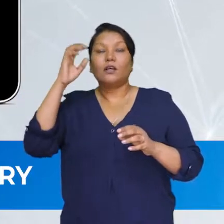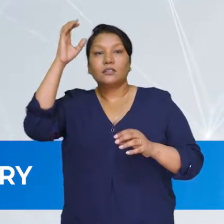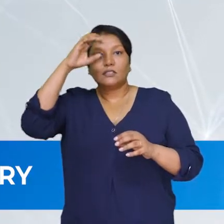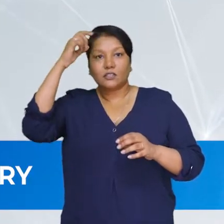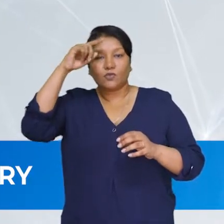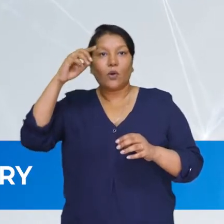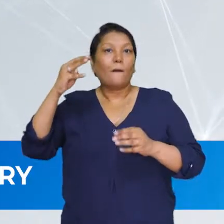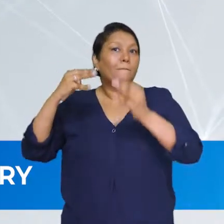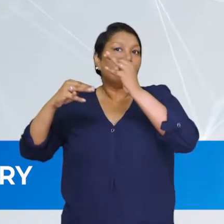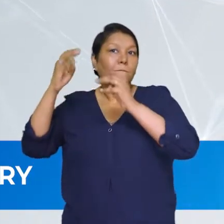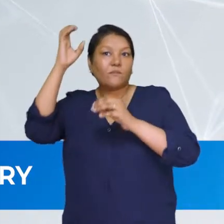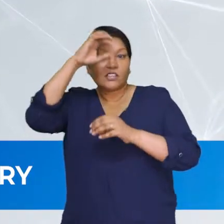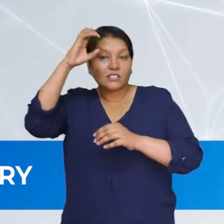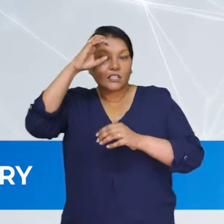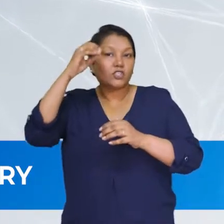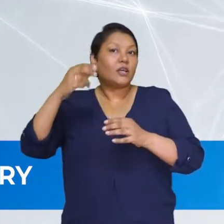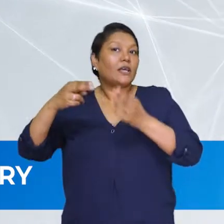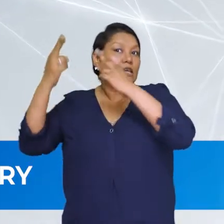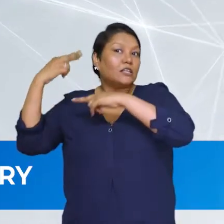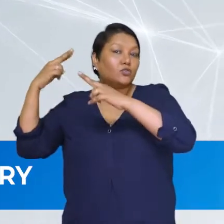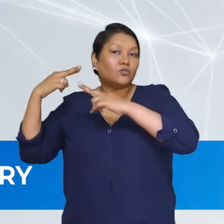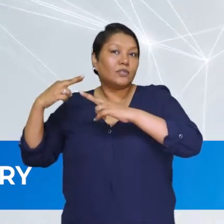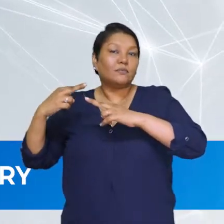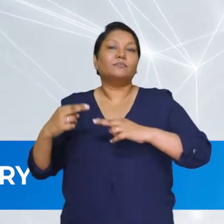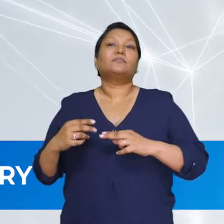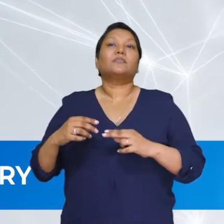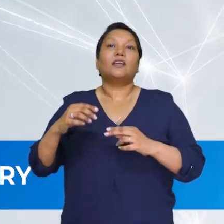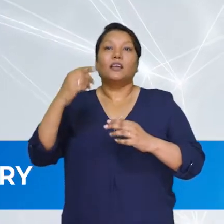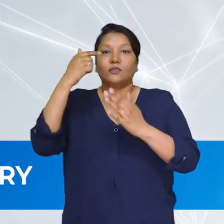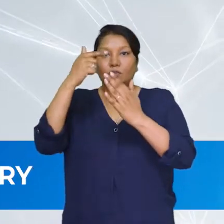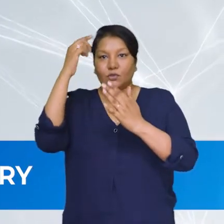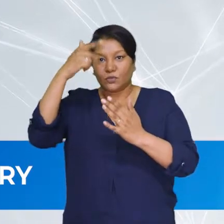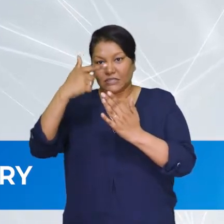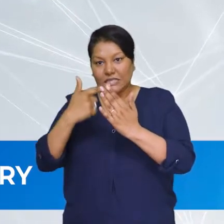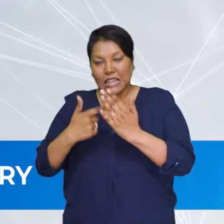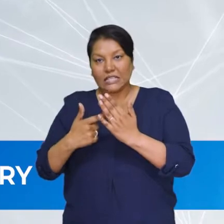Alternatively, you can go to the web address bar and start typing the website’s address